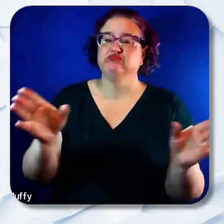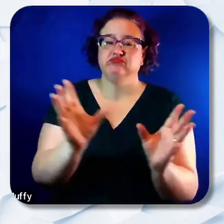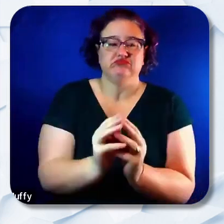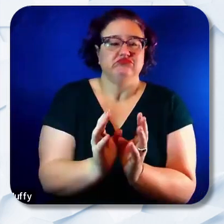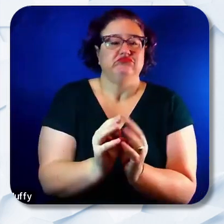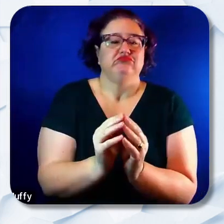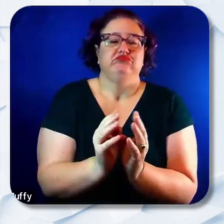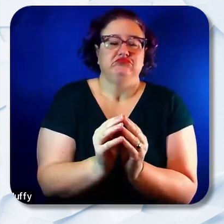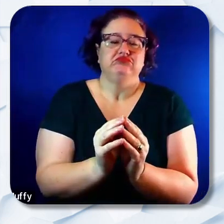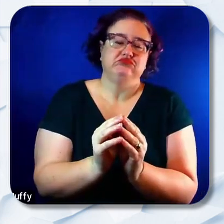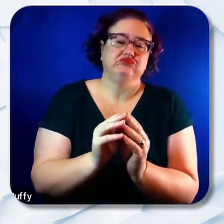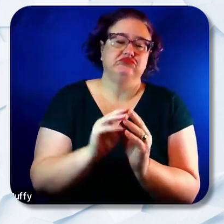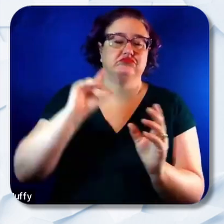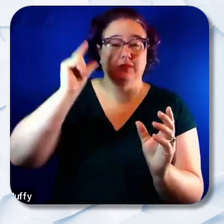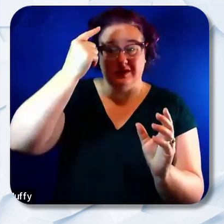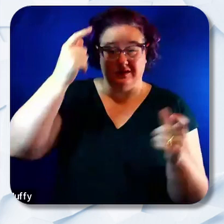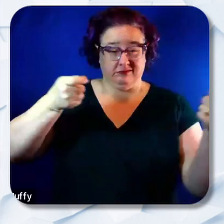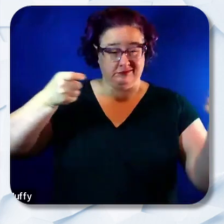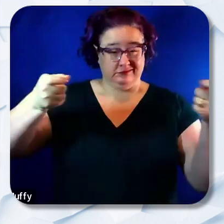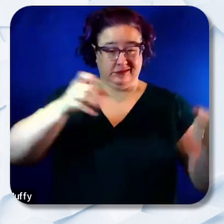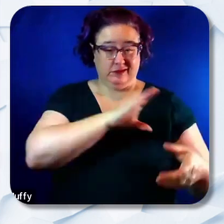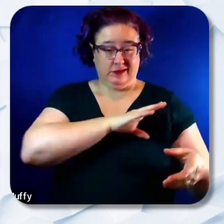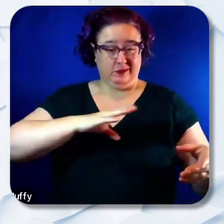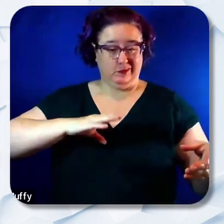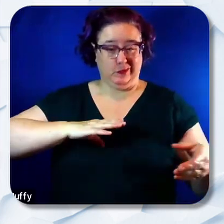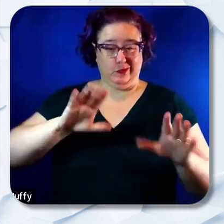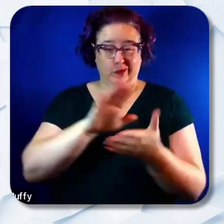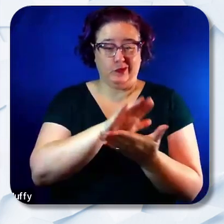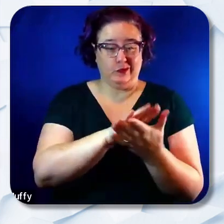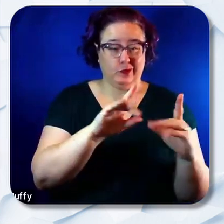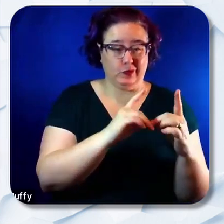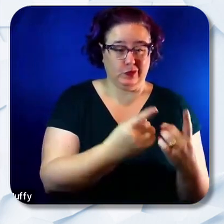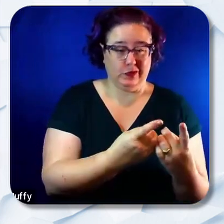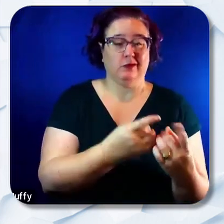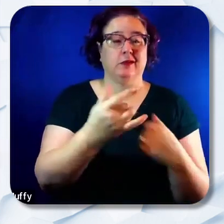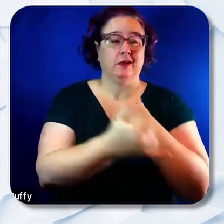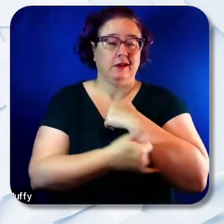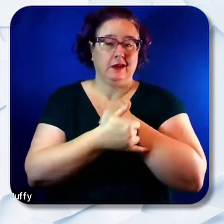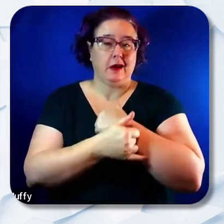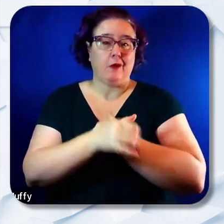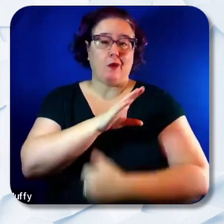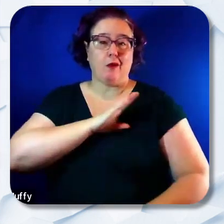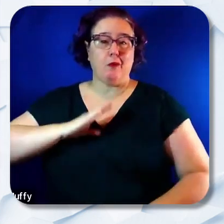or governing body of the charter school before its adoption in a subsequent public meeting.